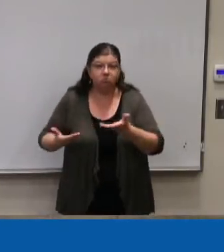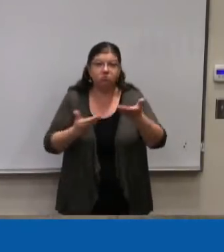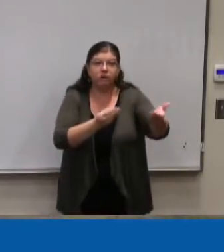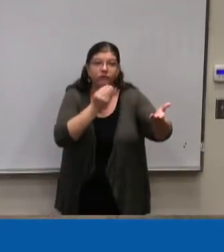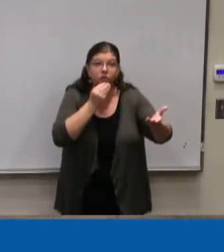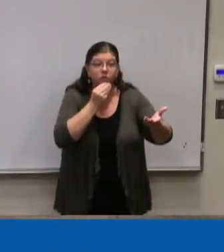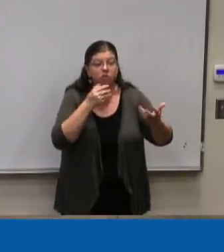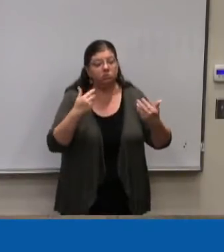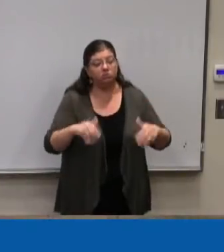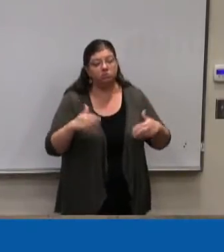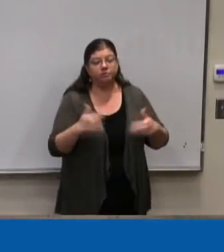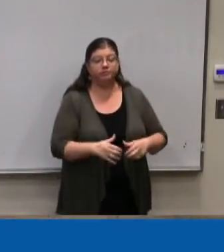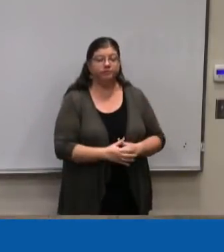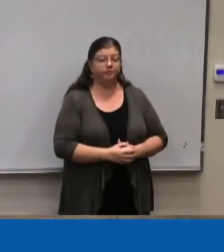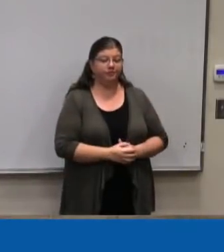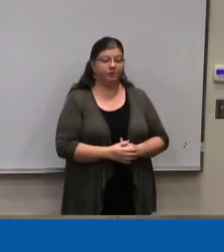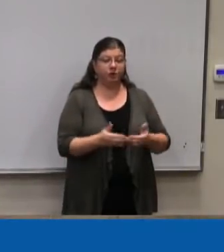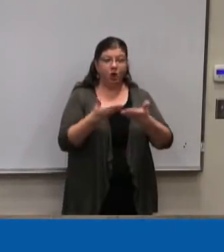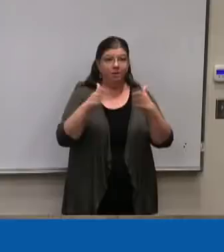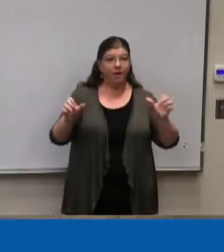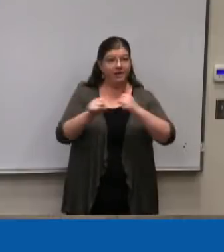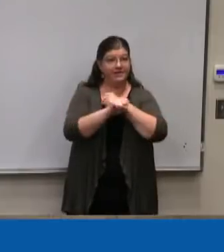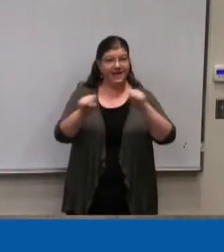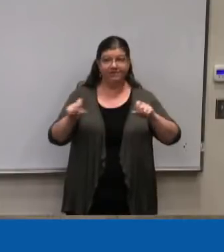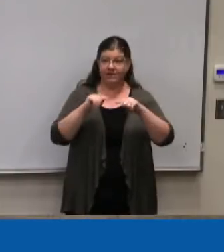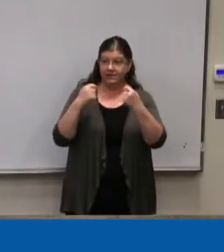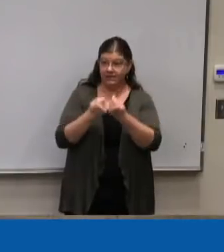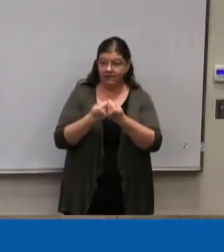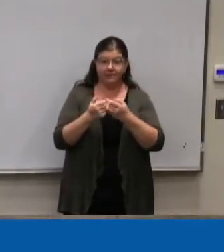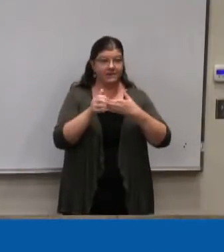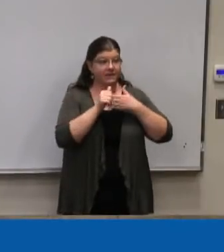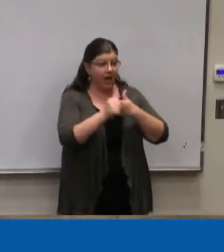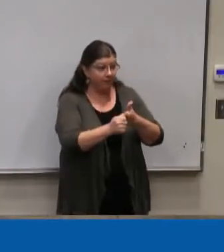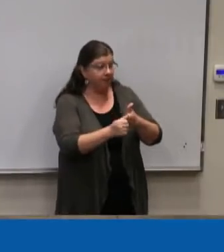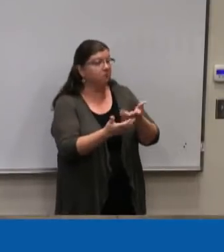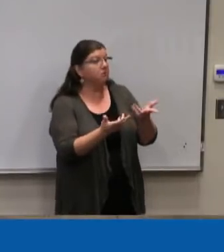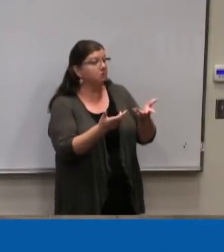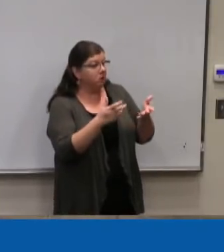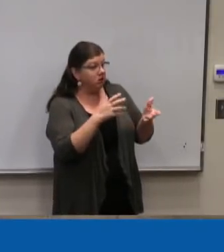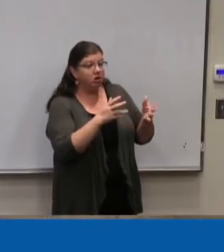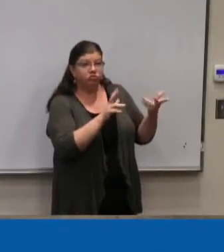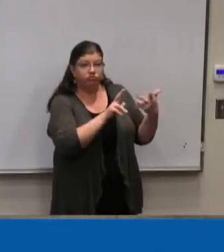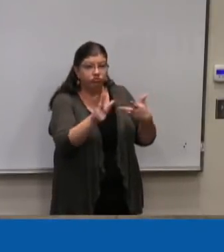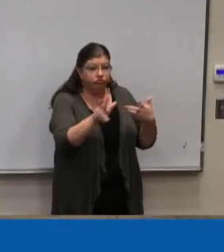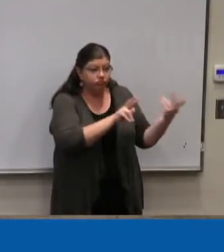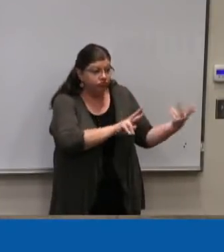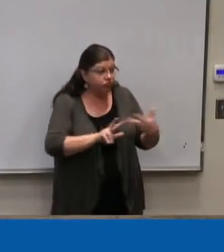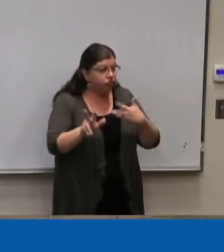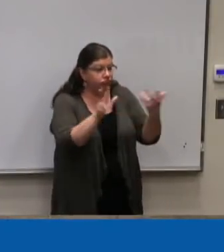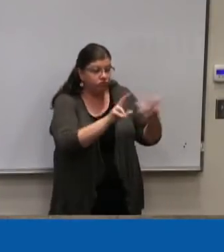Our public safety team is out there helping direct the traffic so we can make it work well. It's a truly remarkable thing.